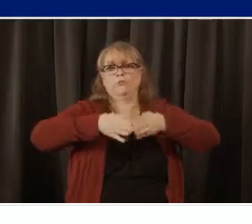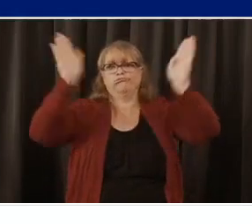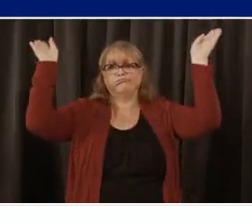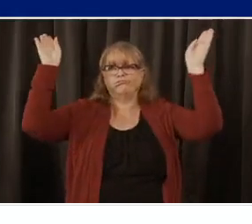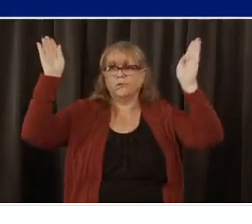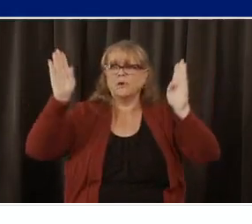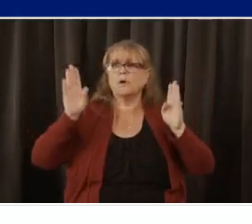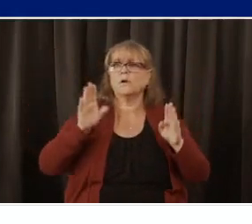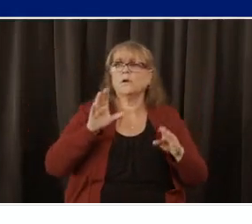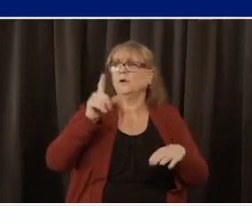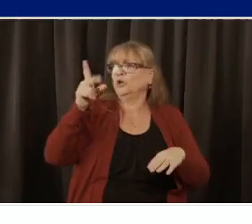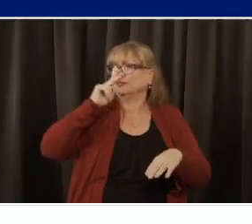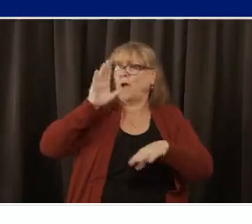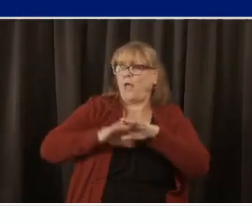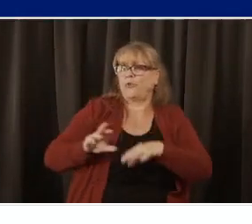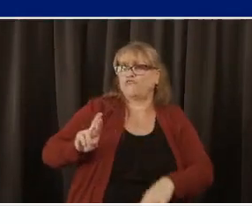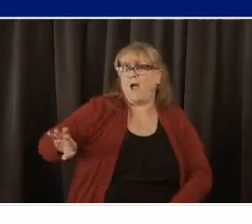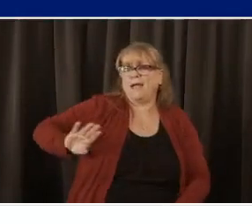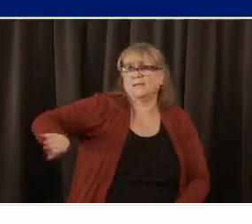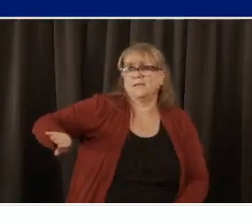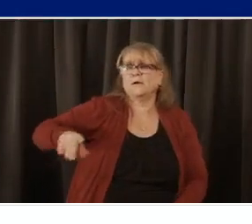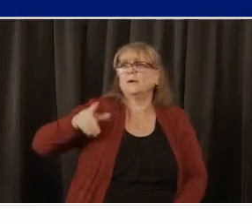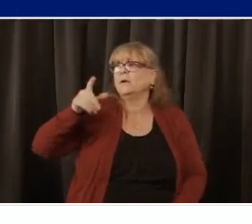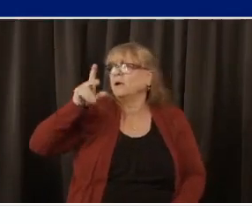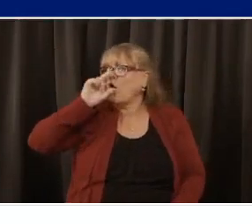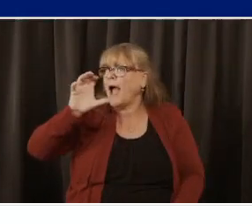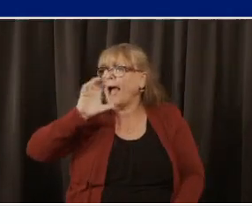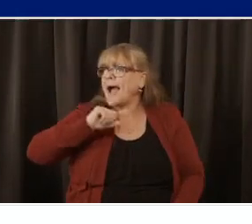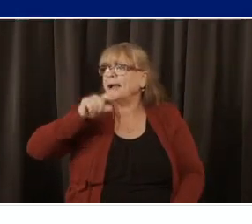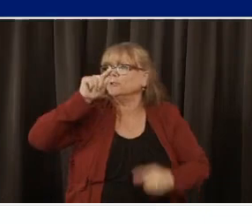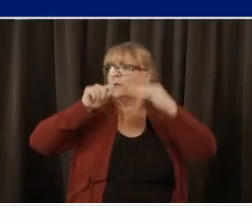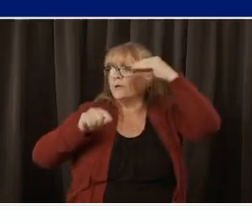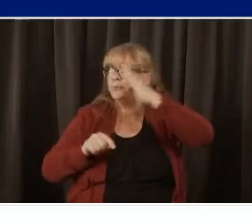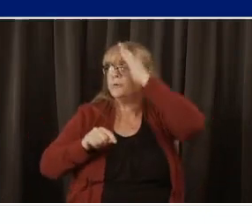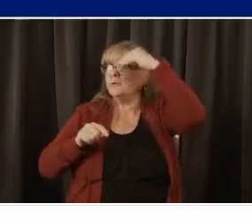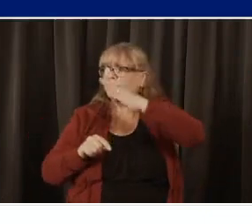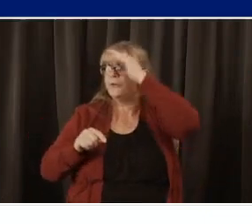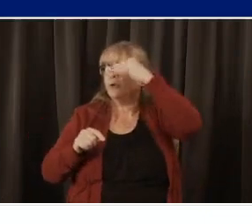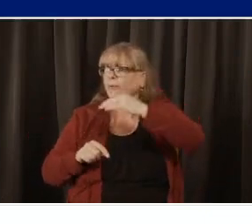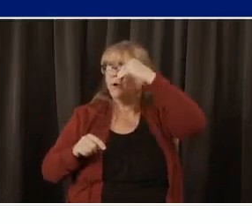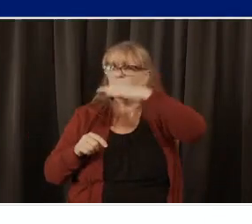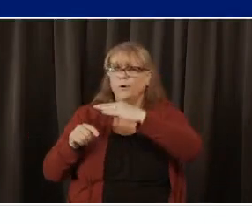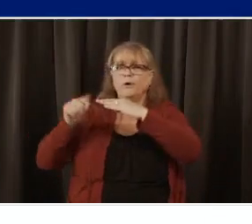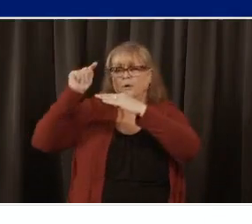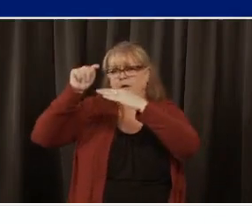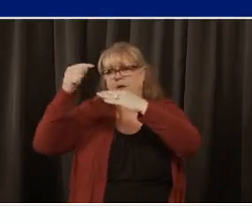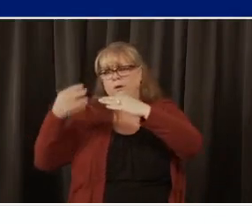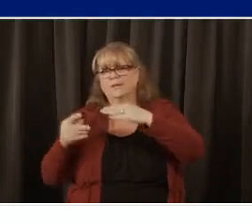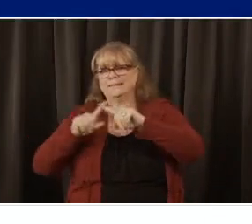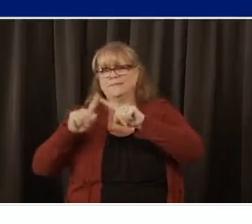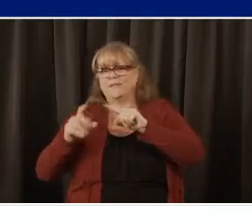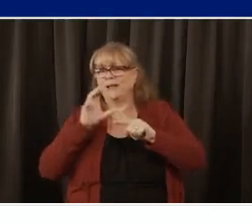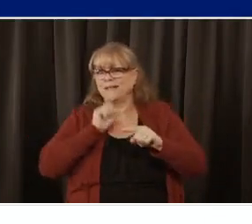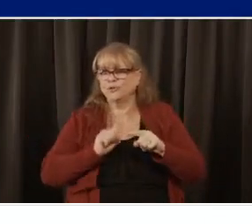the most in those under age 50 and the risk is flat or decreasing in those older than age 60.